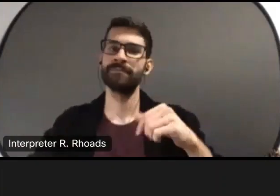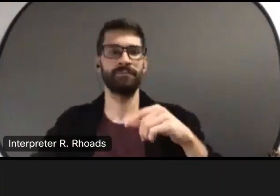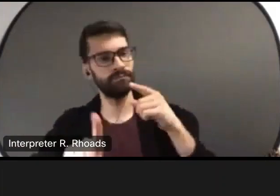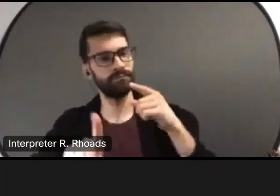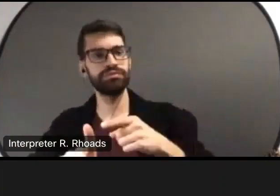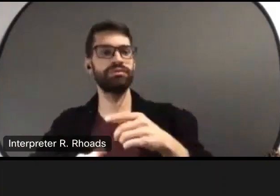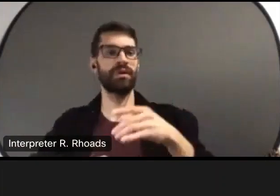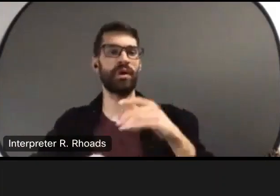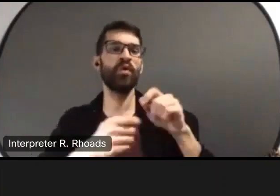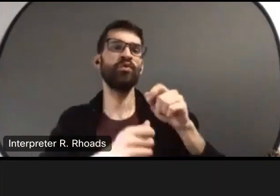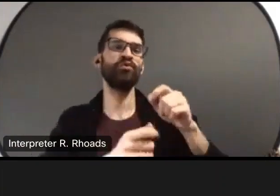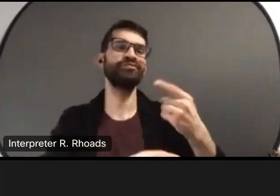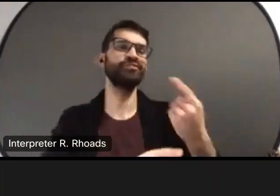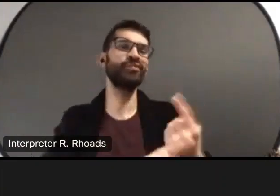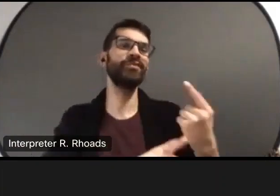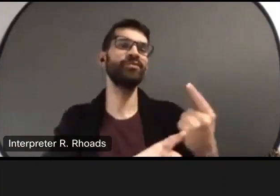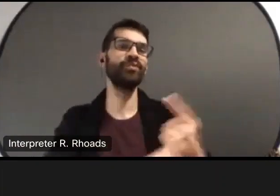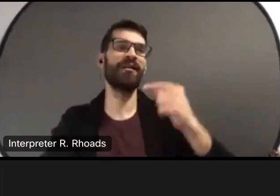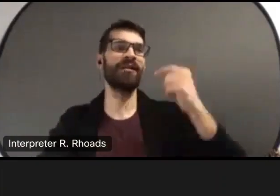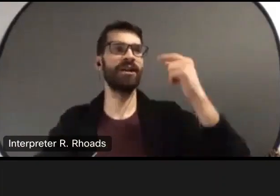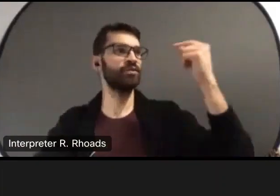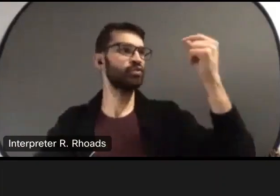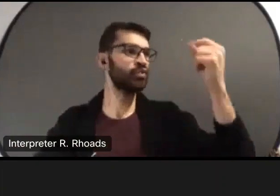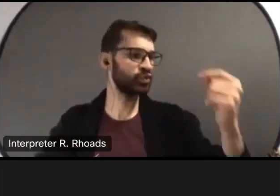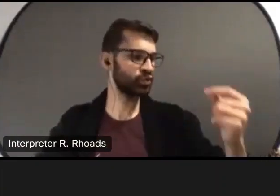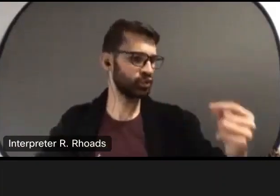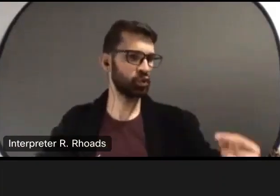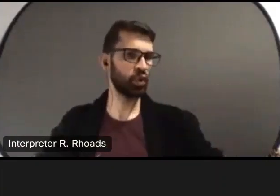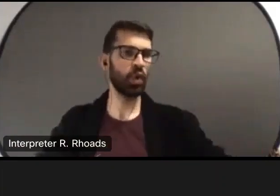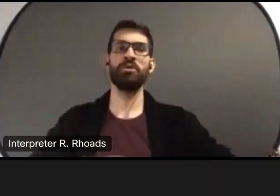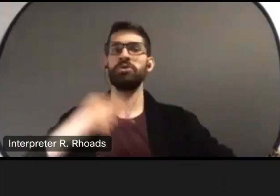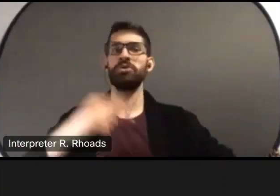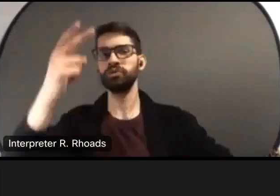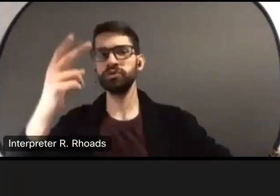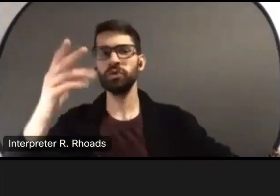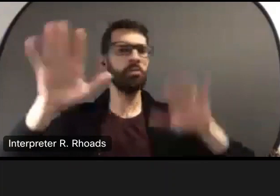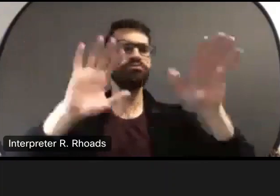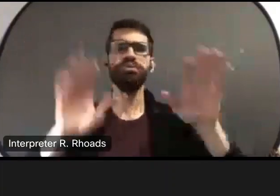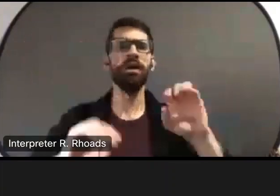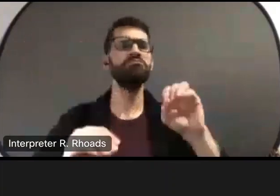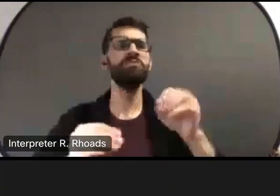of the calendar. You have a lot of flexibility when it comes to talking to your constituency.